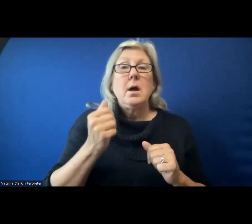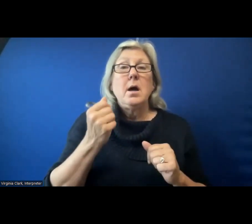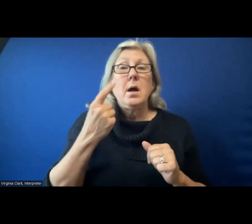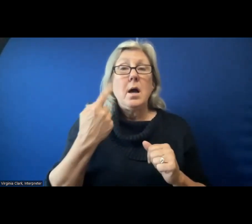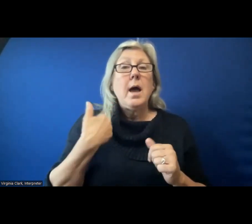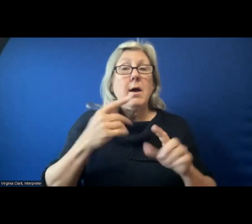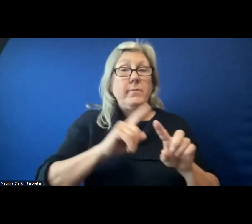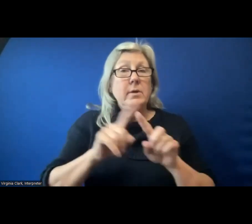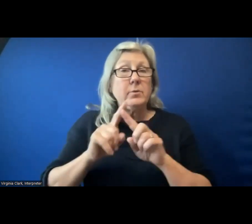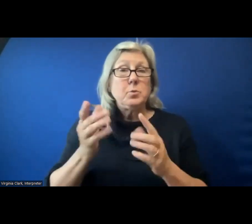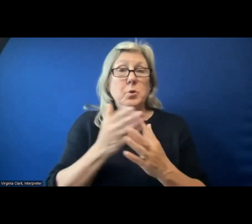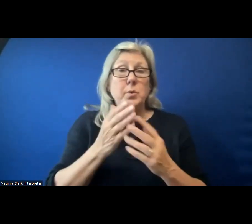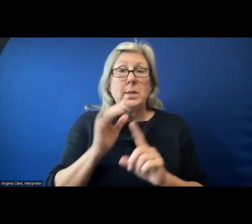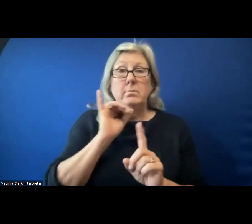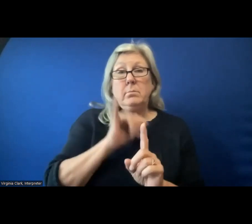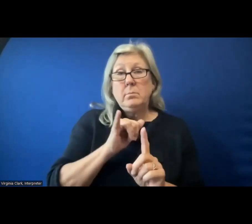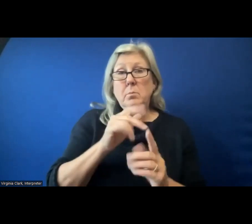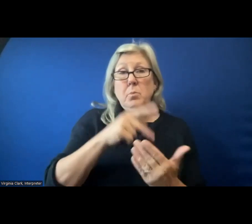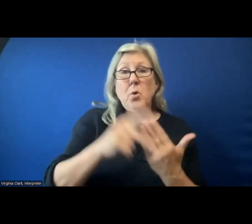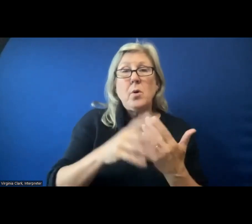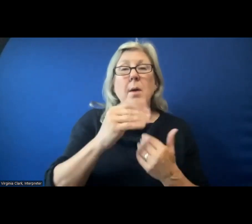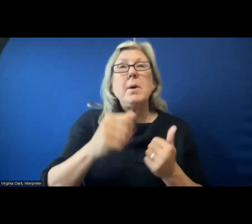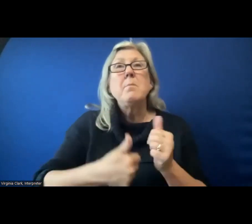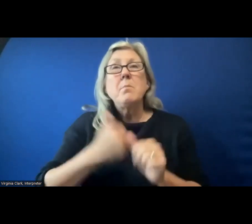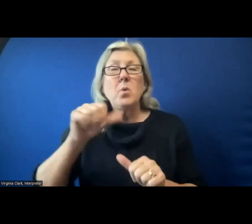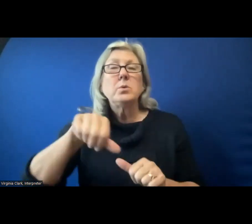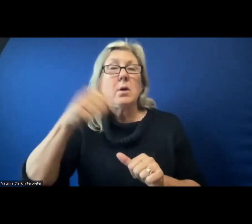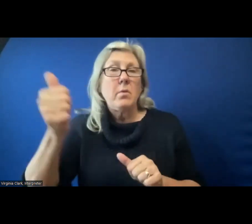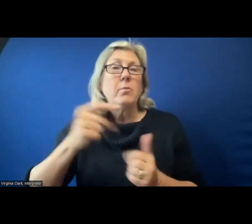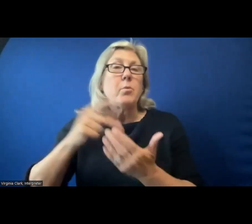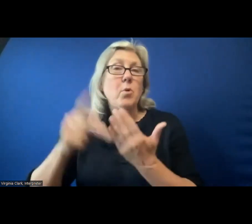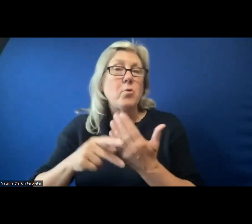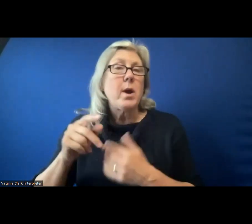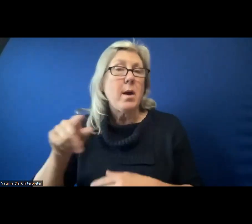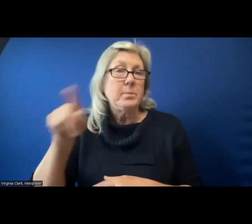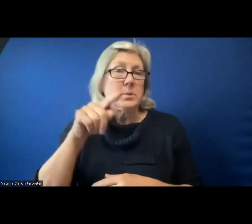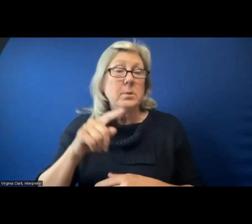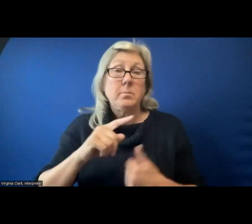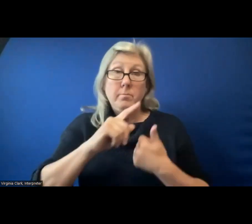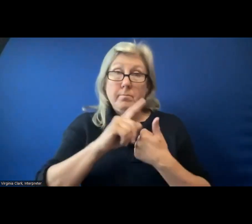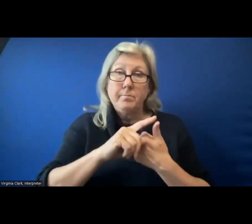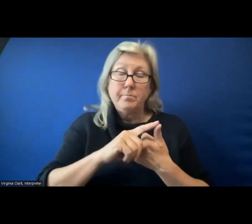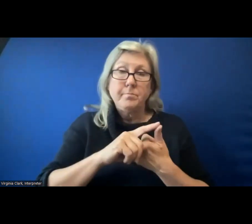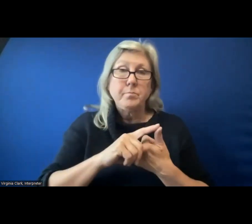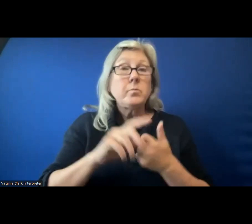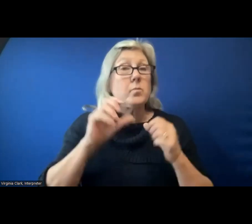between this program and most of our other programs. One was that you could hire and